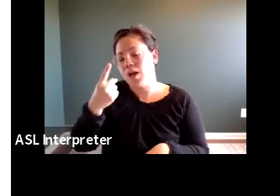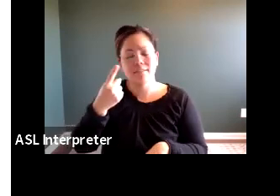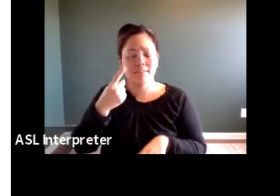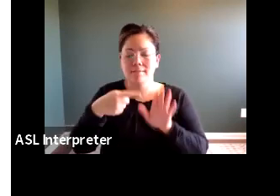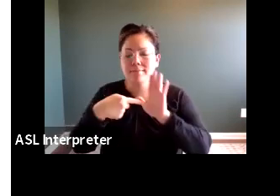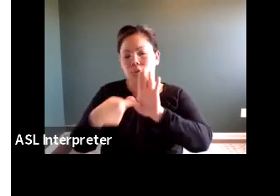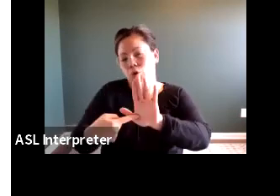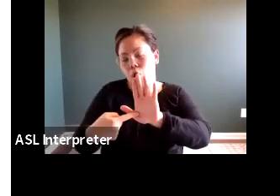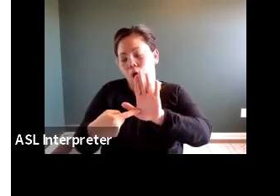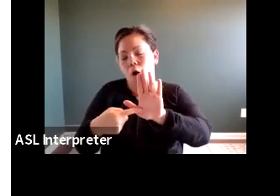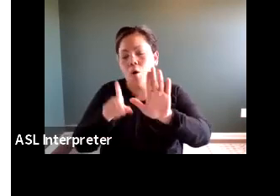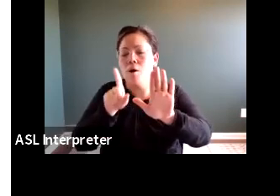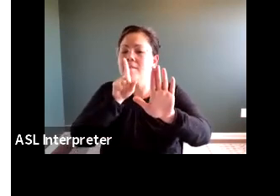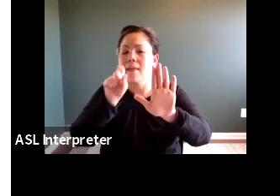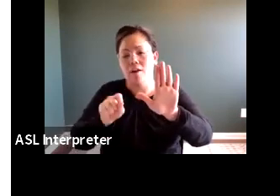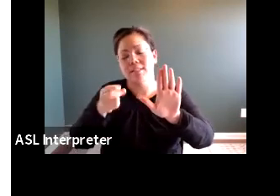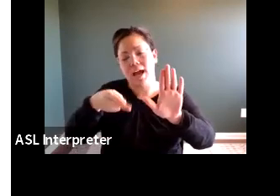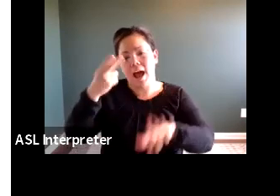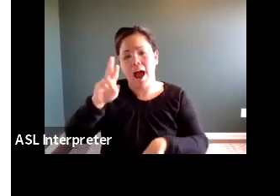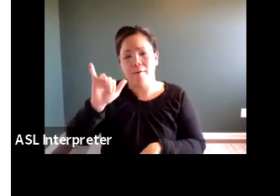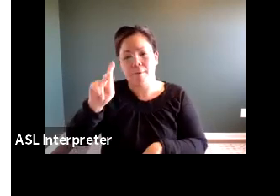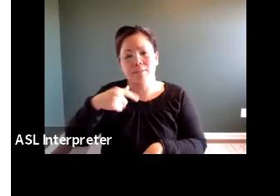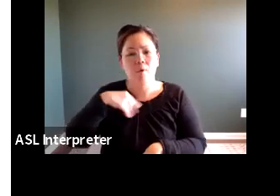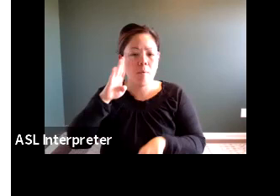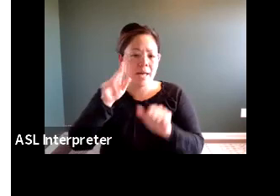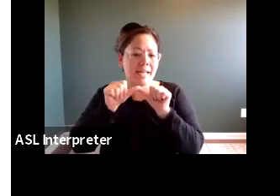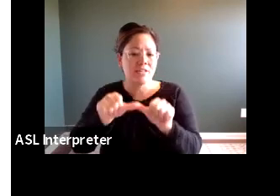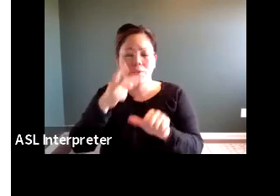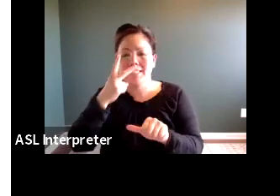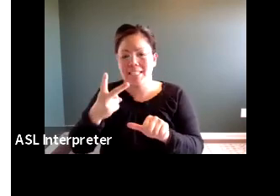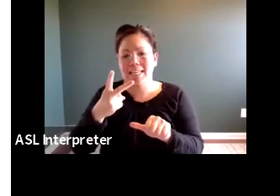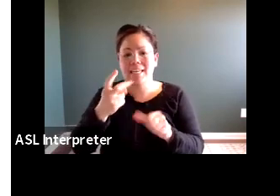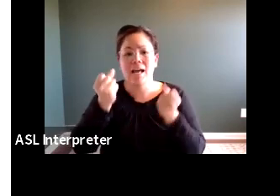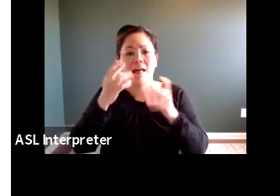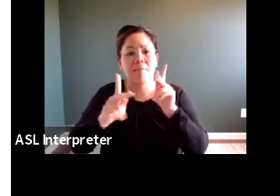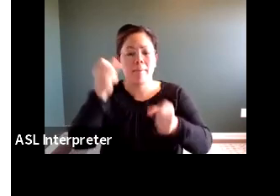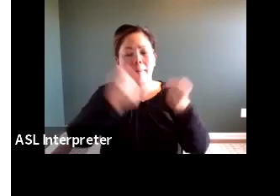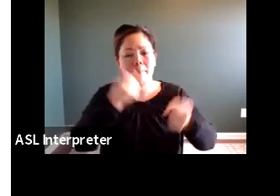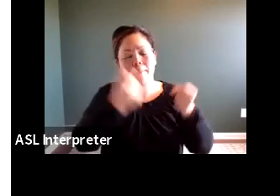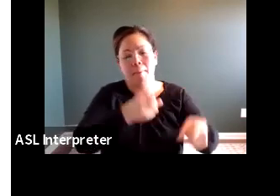it is a high risk that we're gonna continue to see an increase in our hospitalizations here in the next couple of months